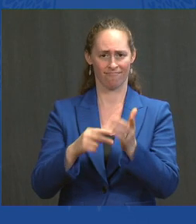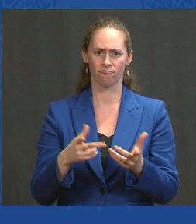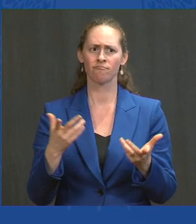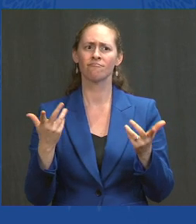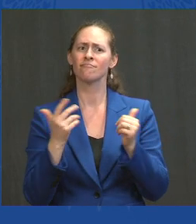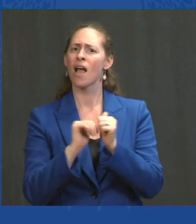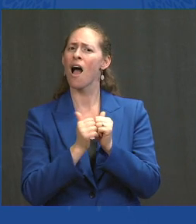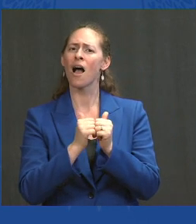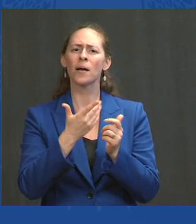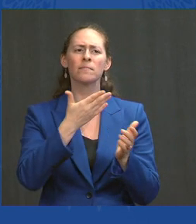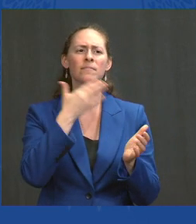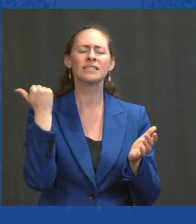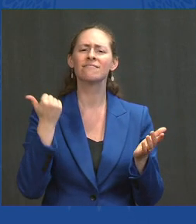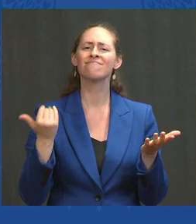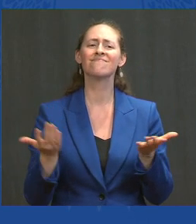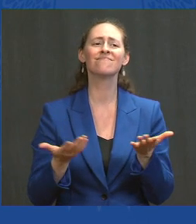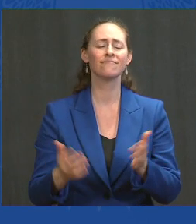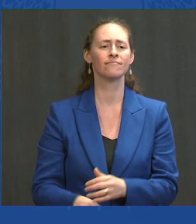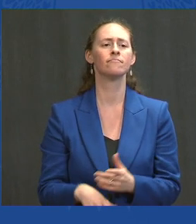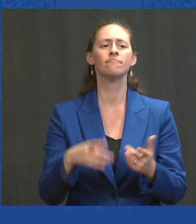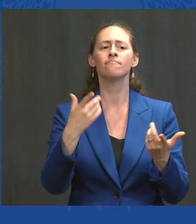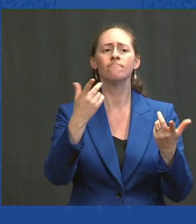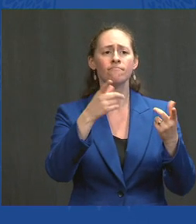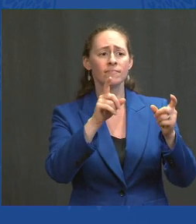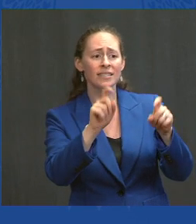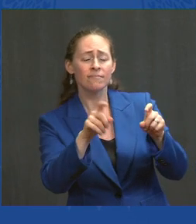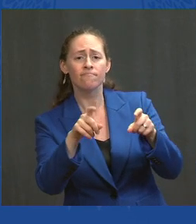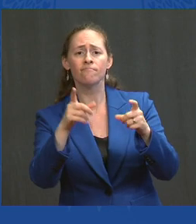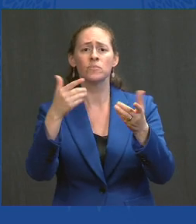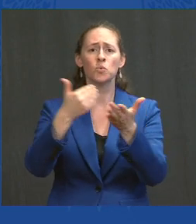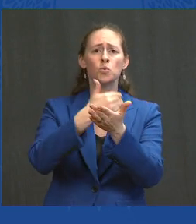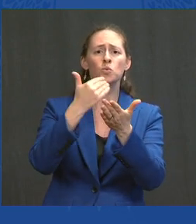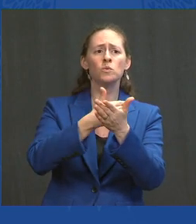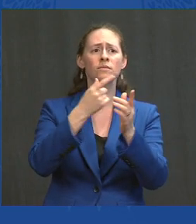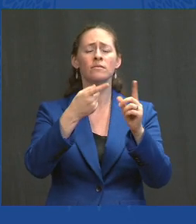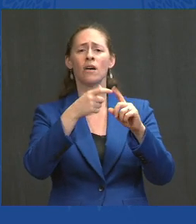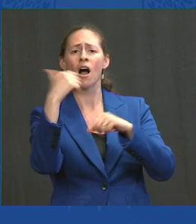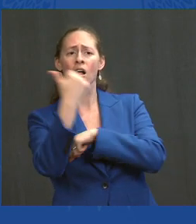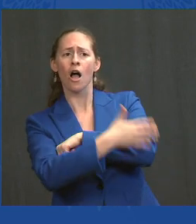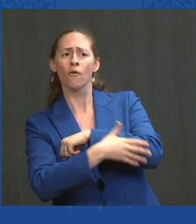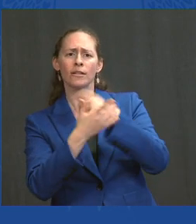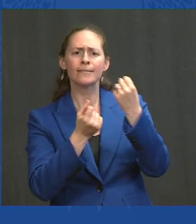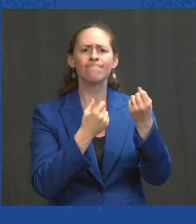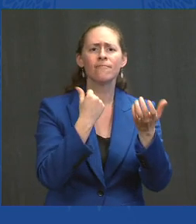give back to her new country. She earned a bachelor's degree, then a master's degree,